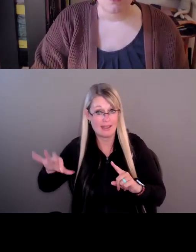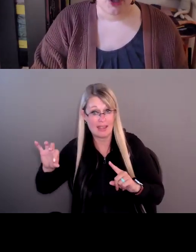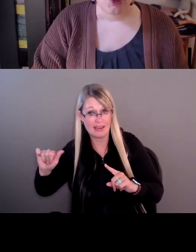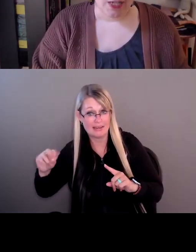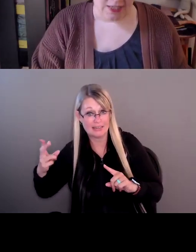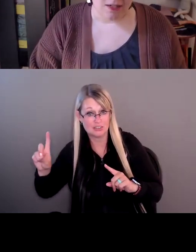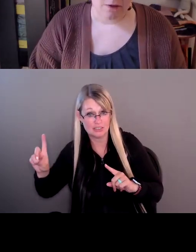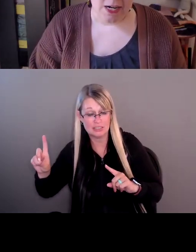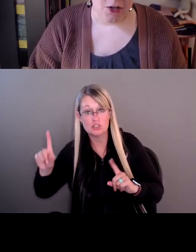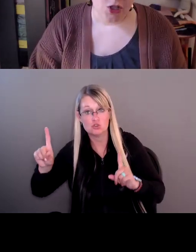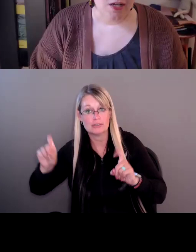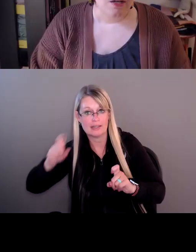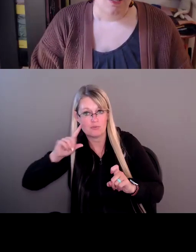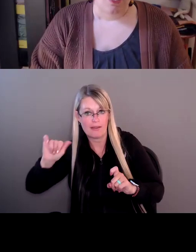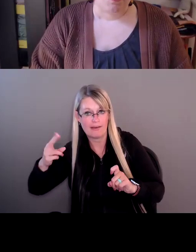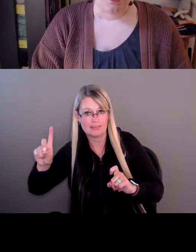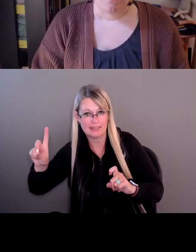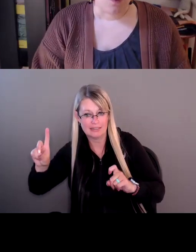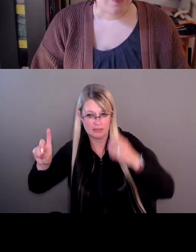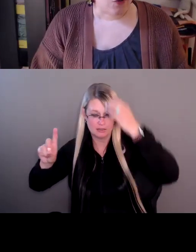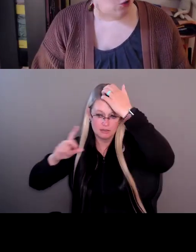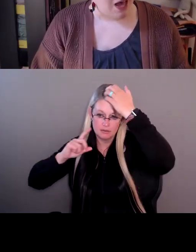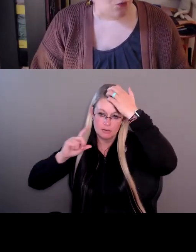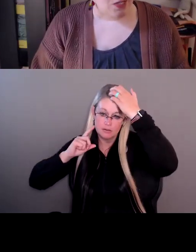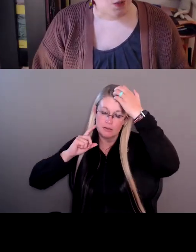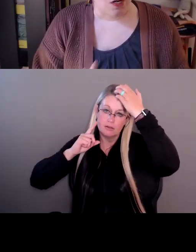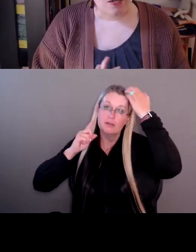you should get tested for ADHD because of the ways that the neural pathways work,